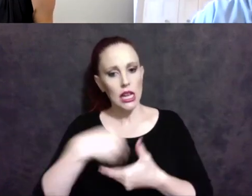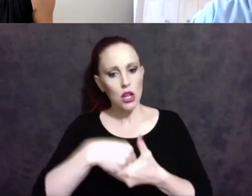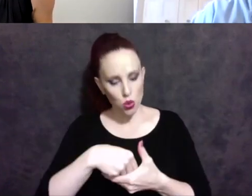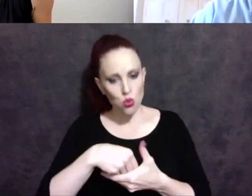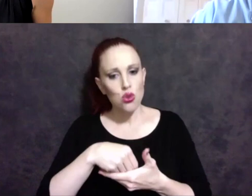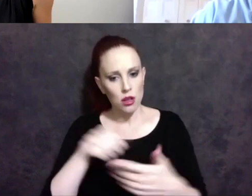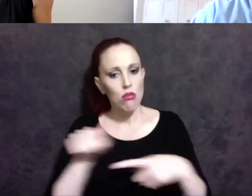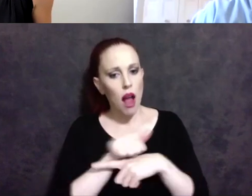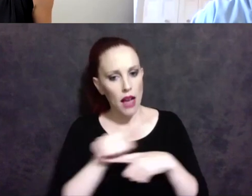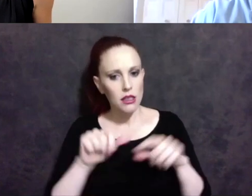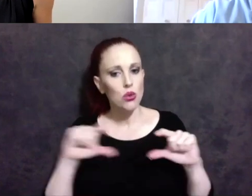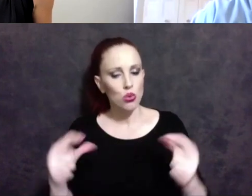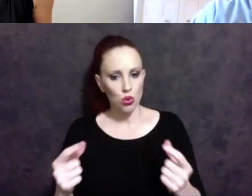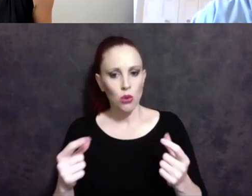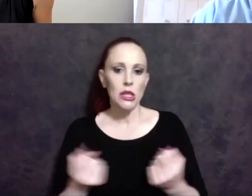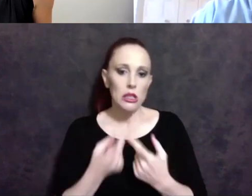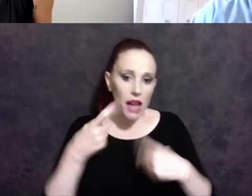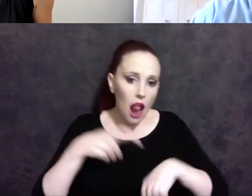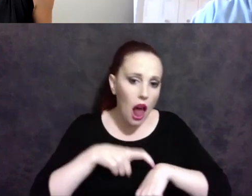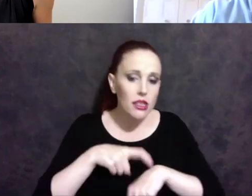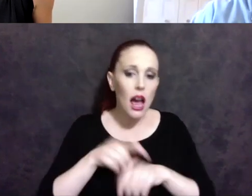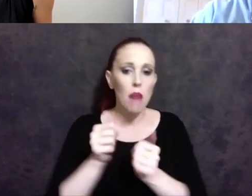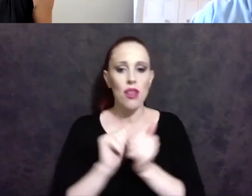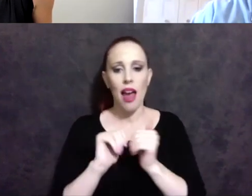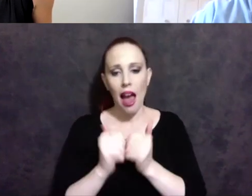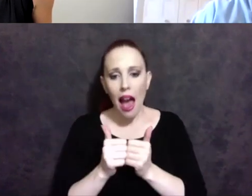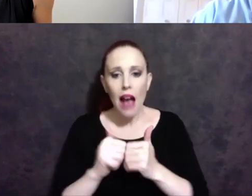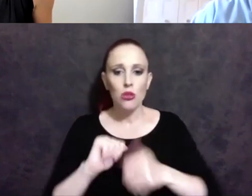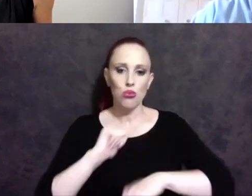of times with different companies on how to set up a legally complying diversity and inclusion